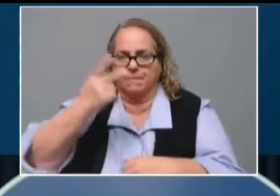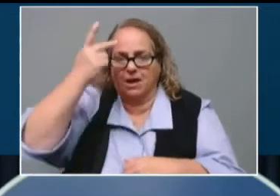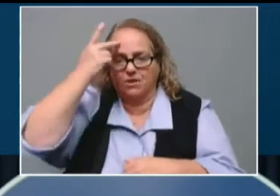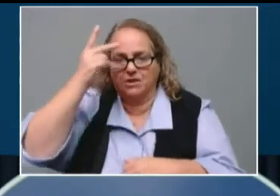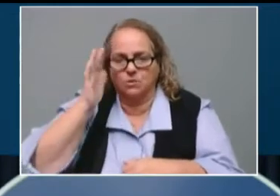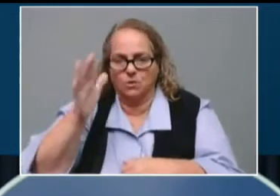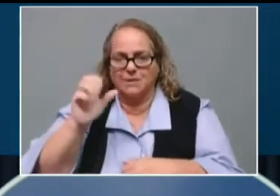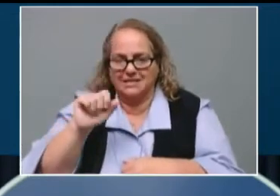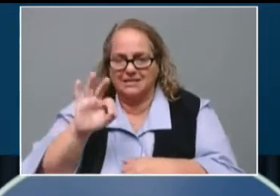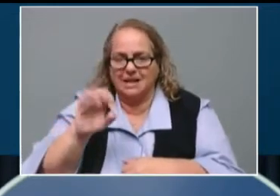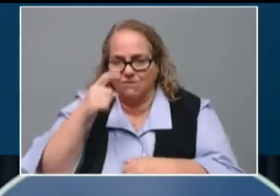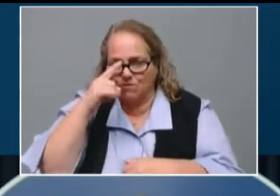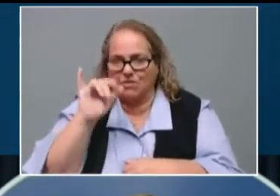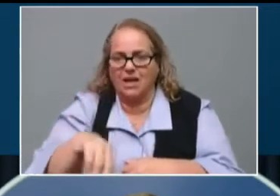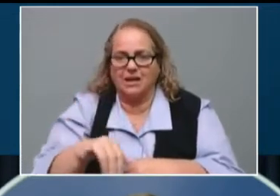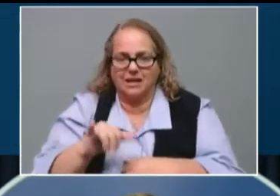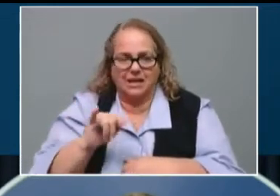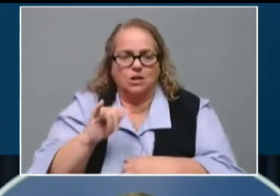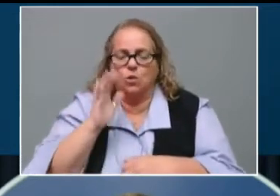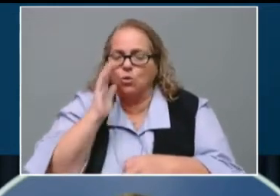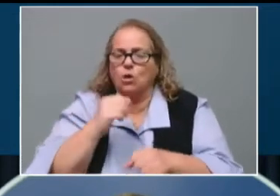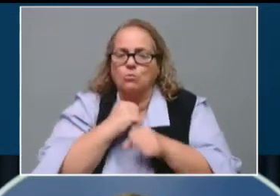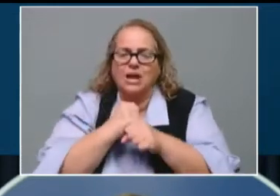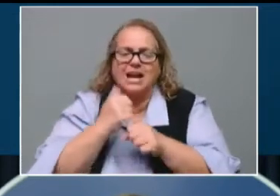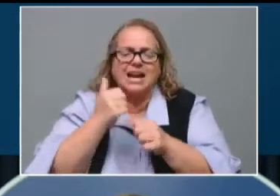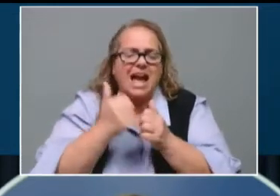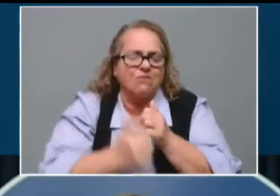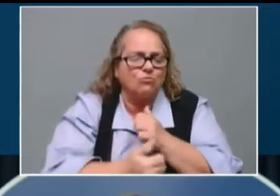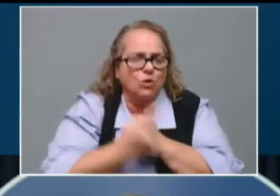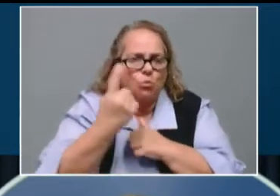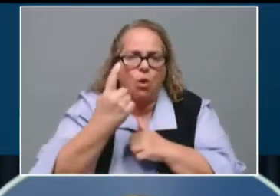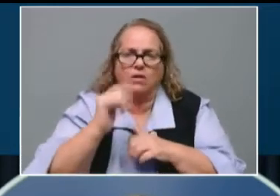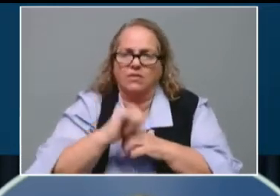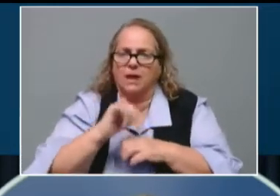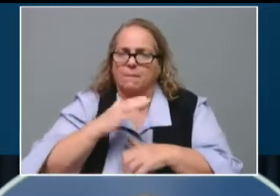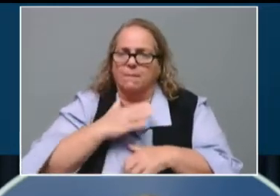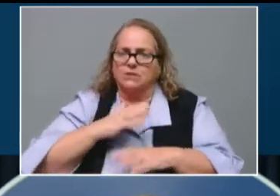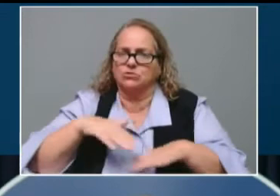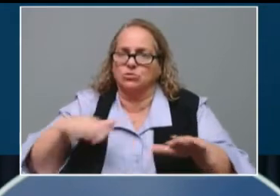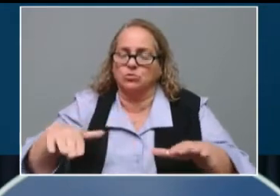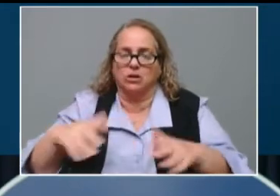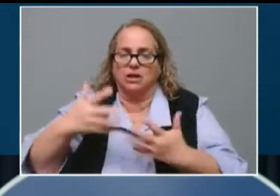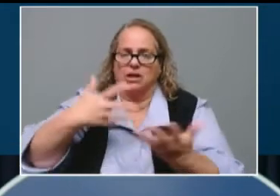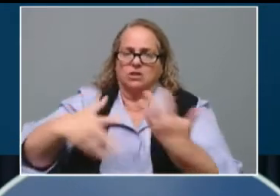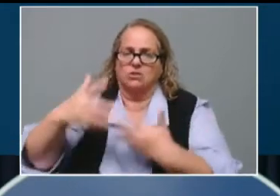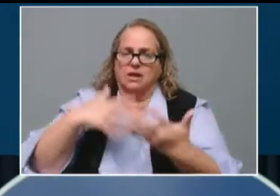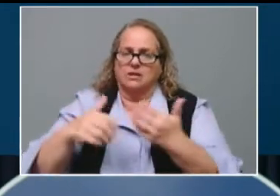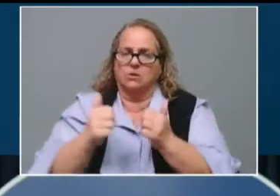it protects everyone. They interact with it. It ensures that they can be in